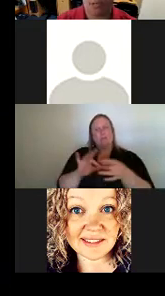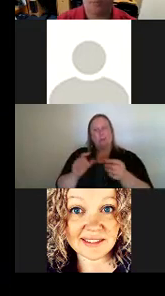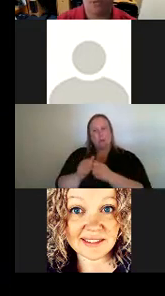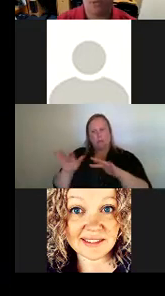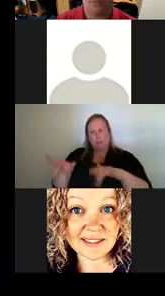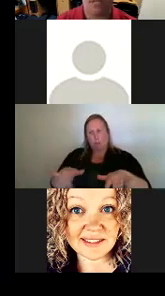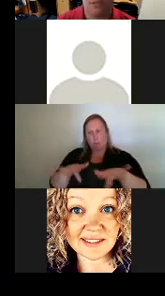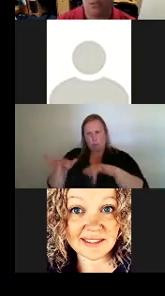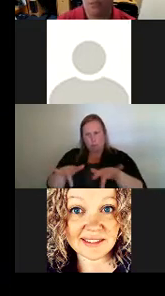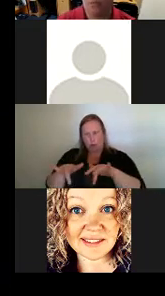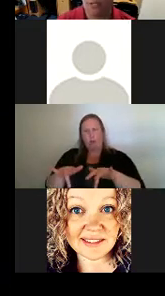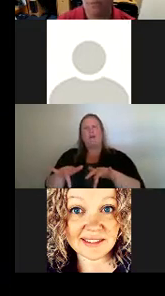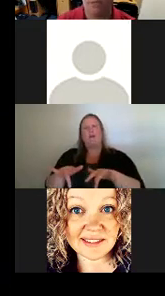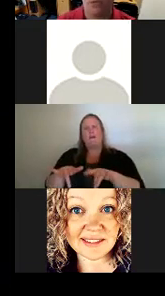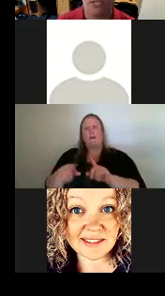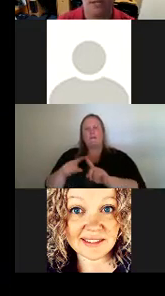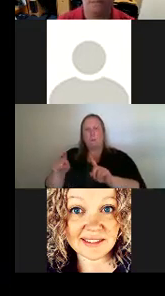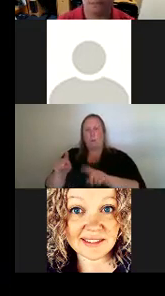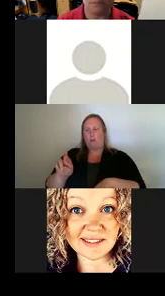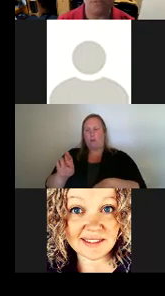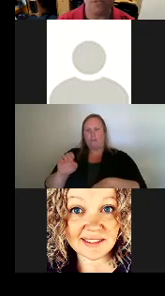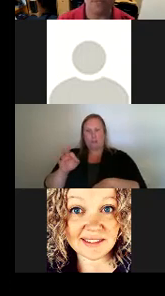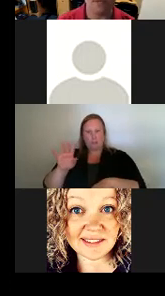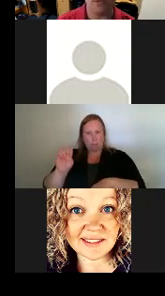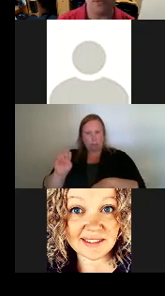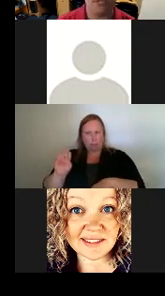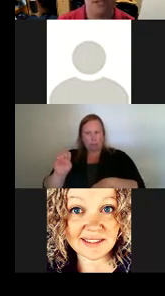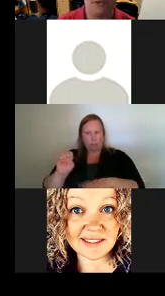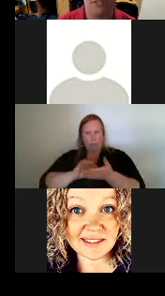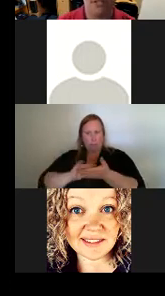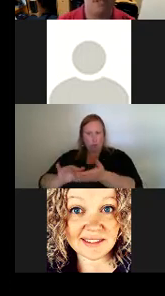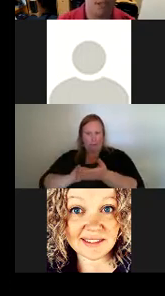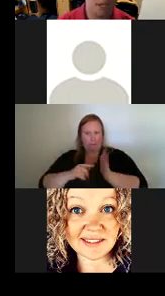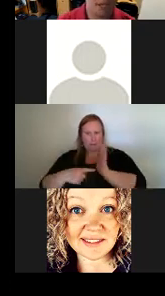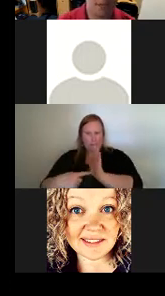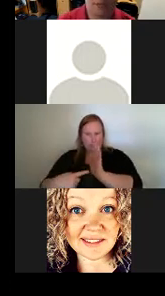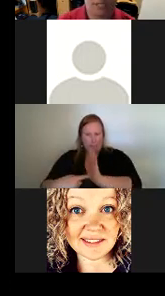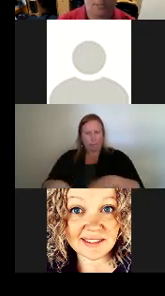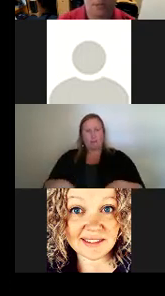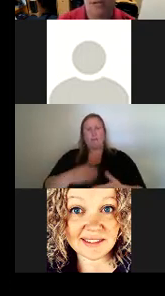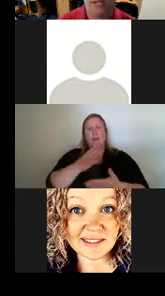BRAILLE DISPLAY TO DO MUCH MORE THAN THAT. SOME BRAILLE NOTE TAKERS, LIKE THE BRAILLE PLUS PLUS, THOSE